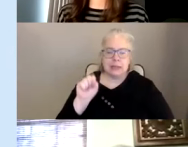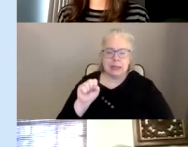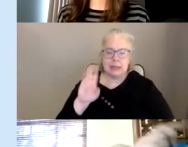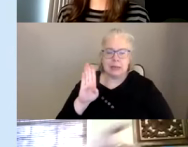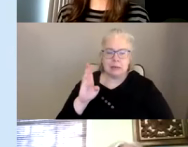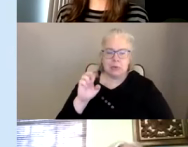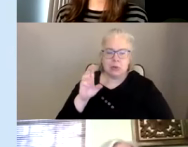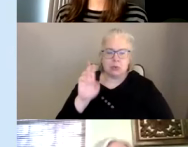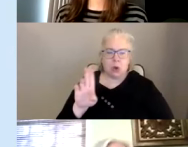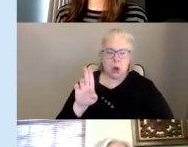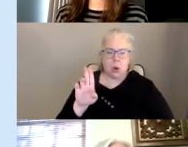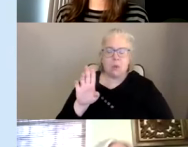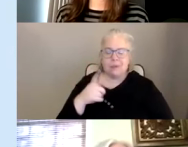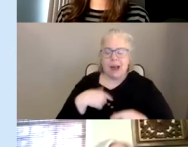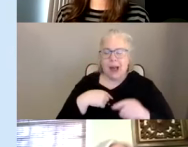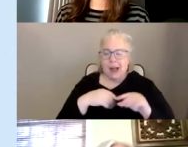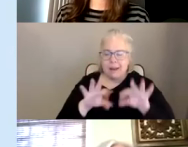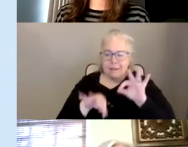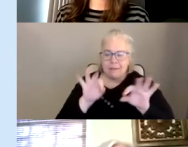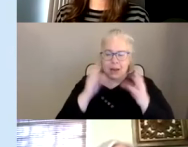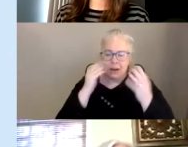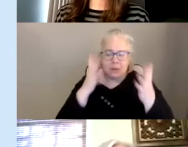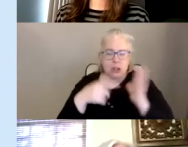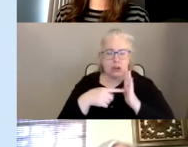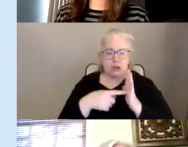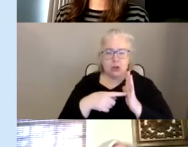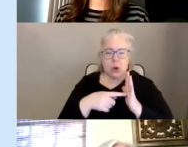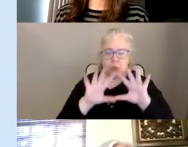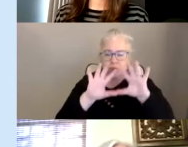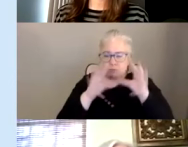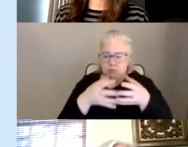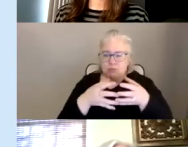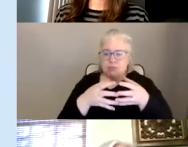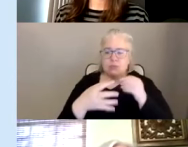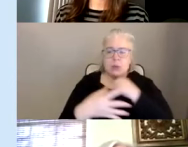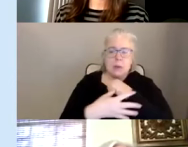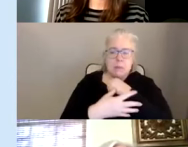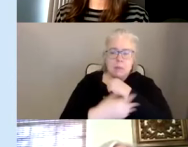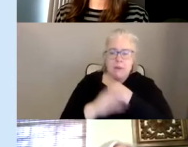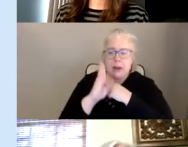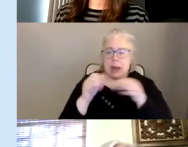I have found some information that shows the population in poverty by language and age.